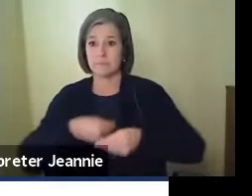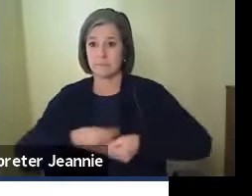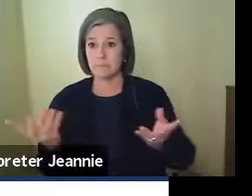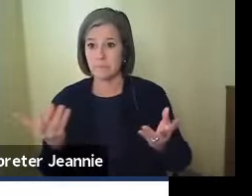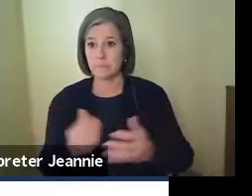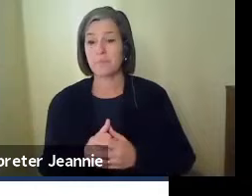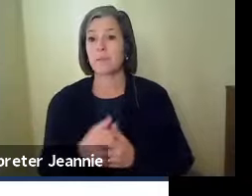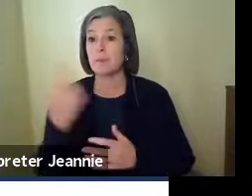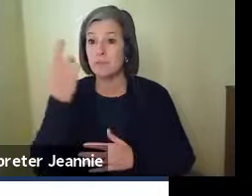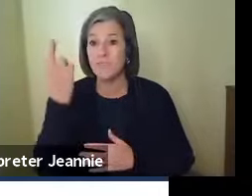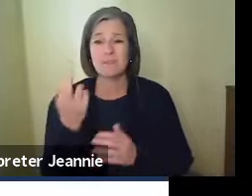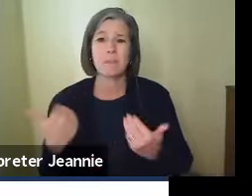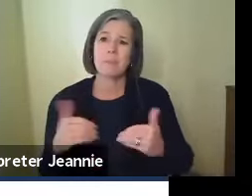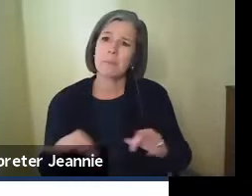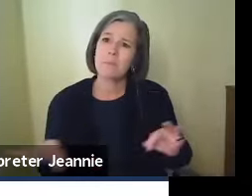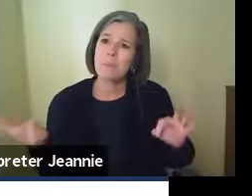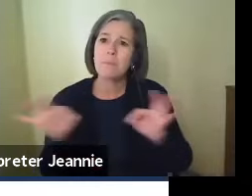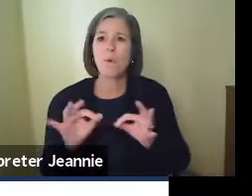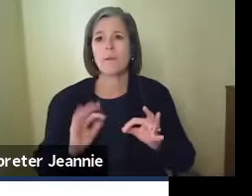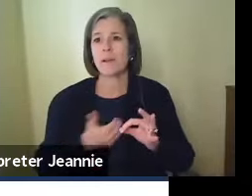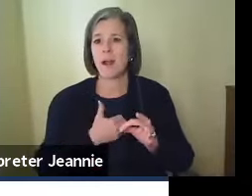it's so important that our population get that. If you look at this,